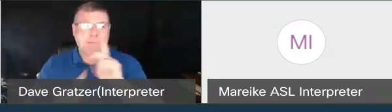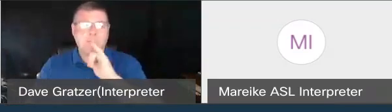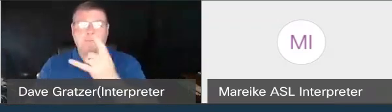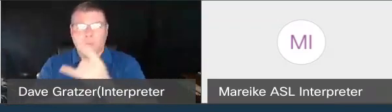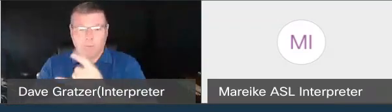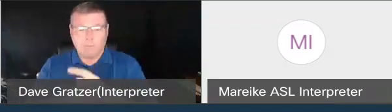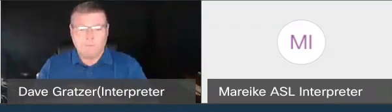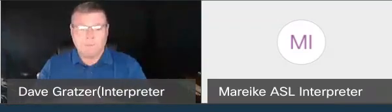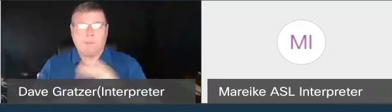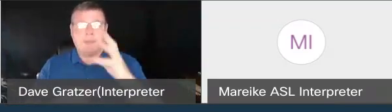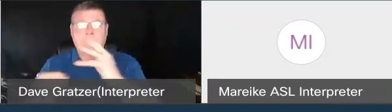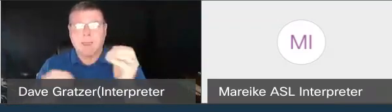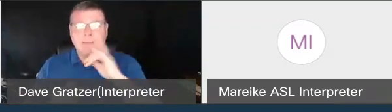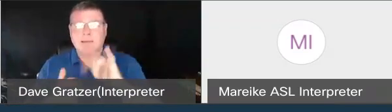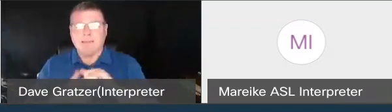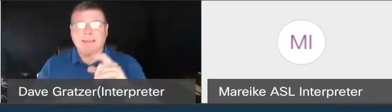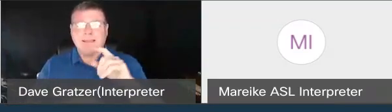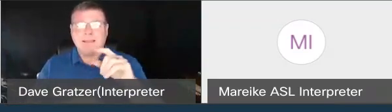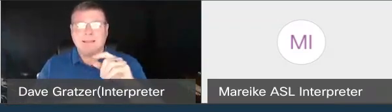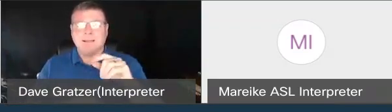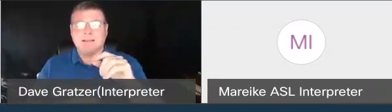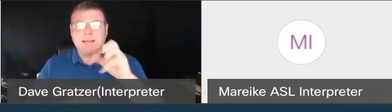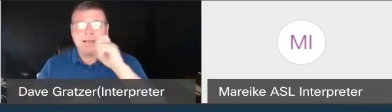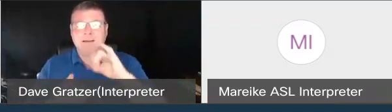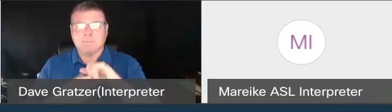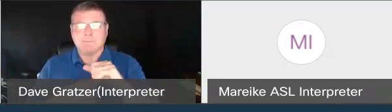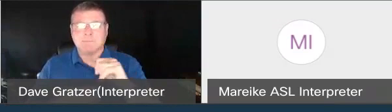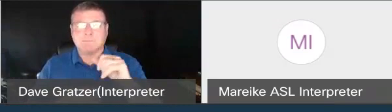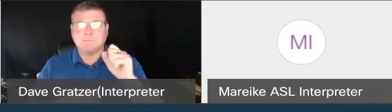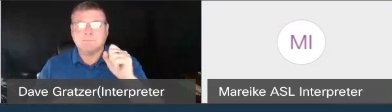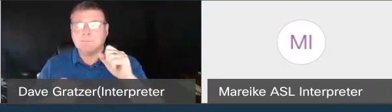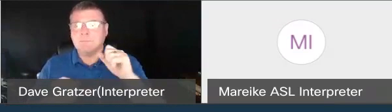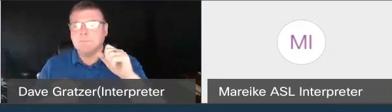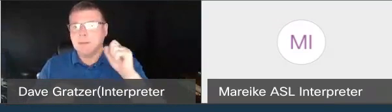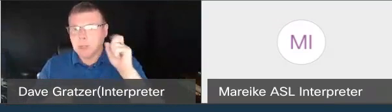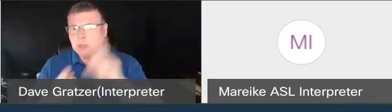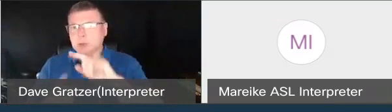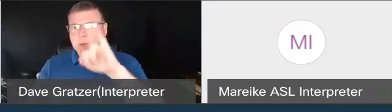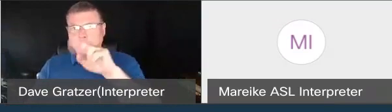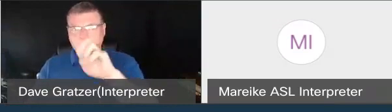and this is a--a breakdown of what that looked like. This is, uh, from May 1 until June of 2020,